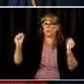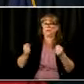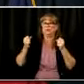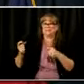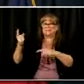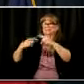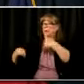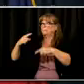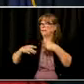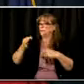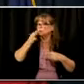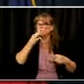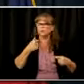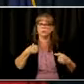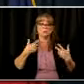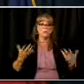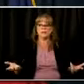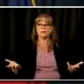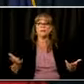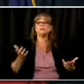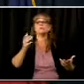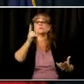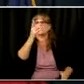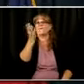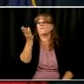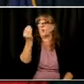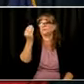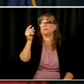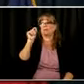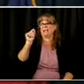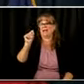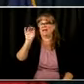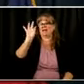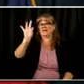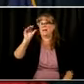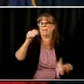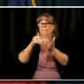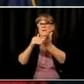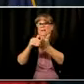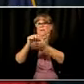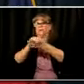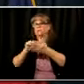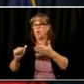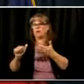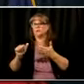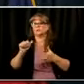million that we're sending out six million to the energize gap fund uh which uh the current level